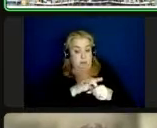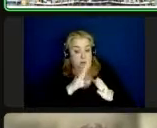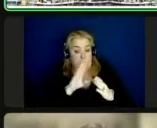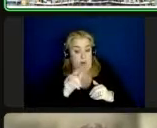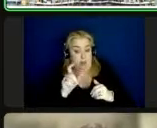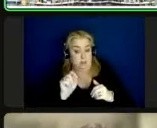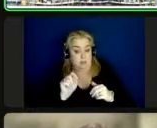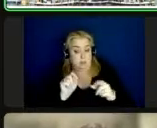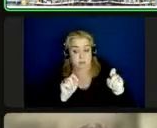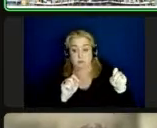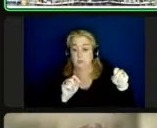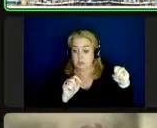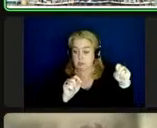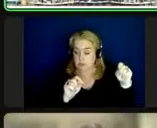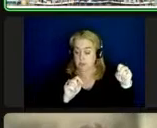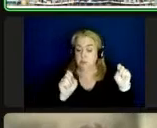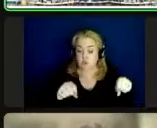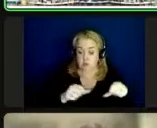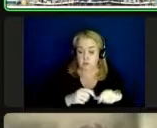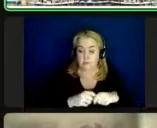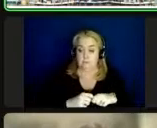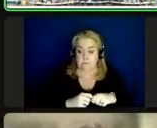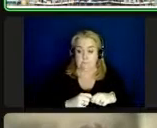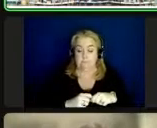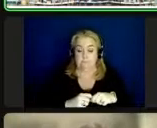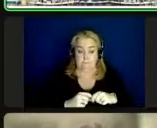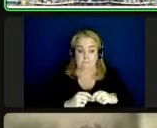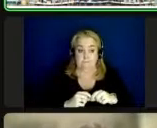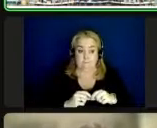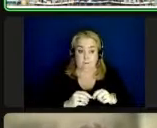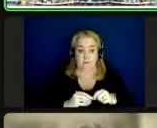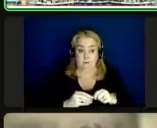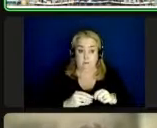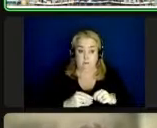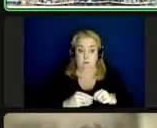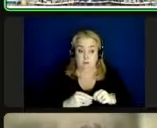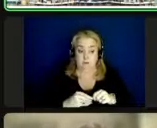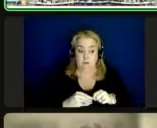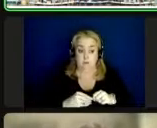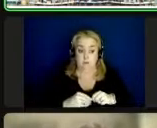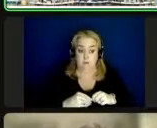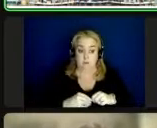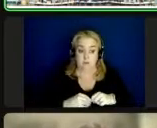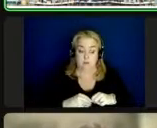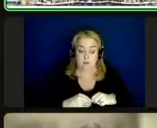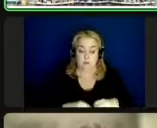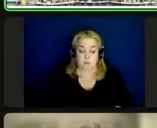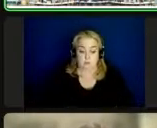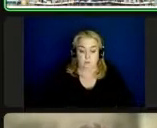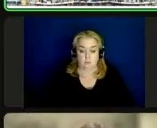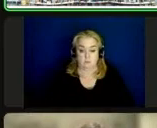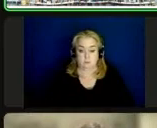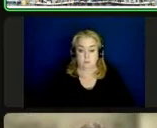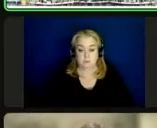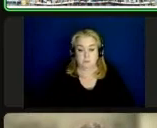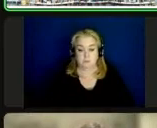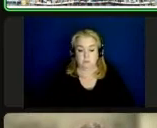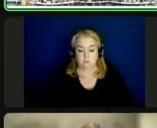IS IT POSSIBLE TO HAVE MORE